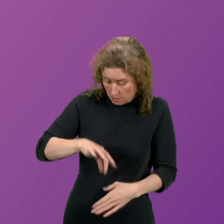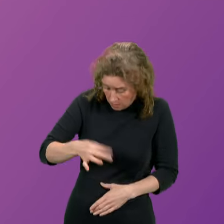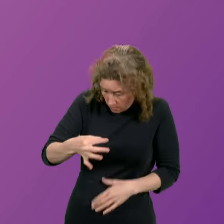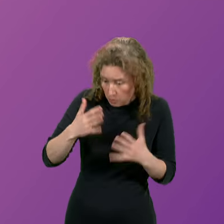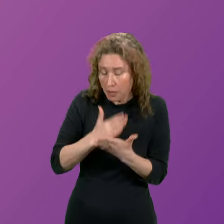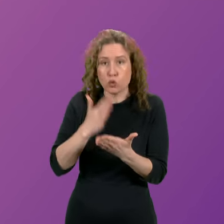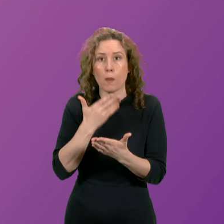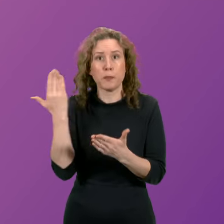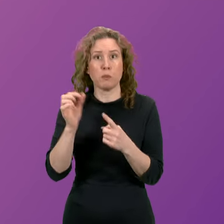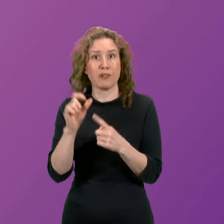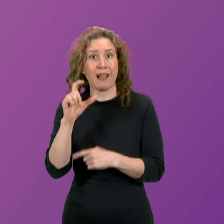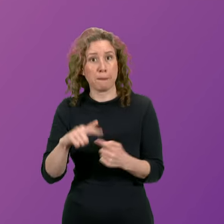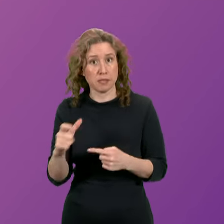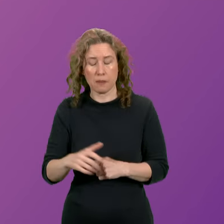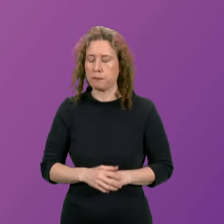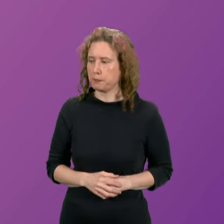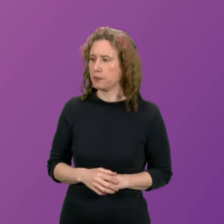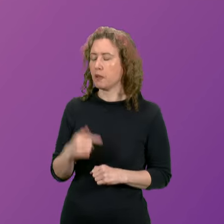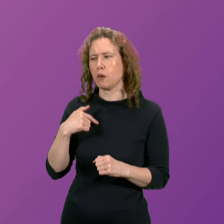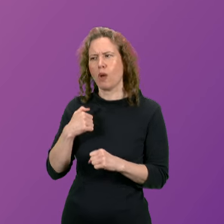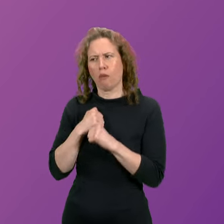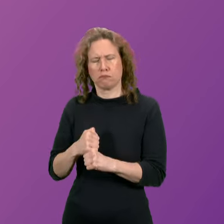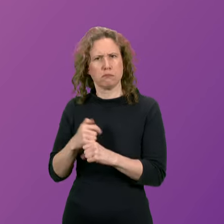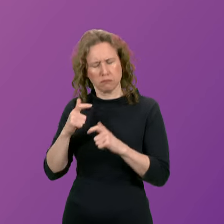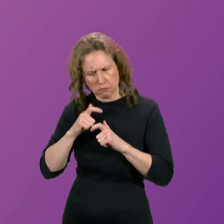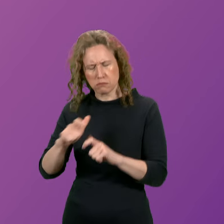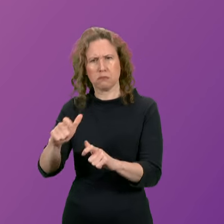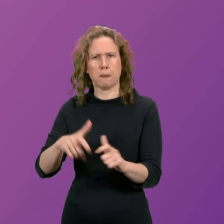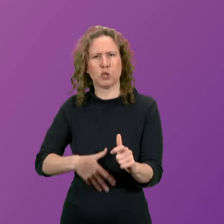The Scottish Government is committed to continuous improvement in maternity safety across Scotland